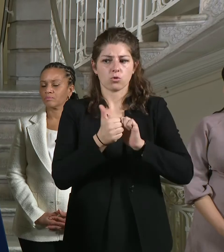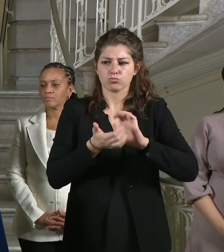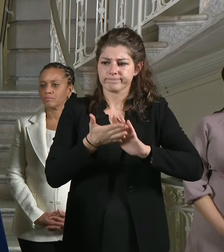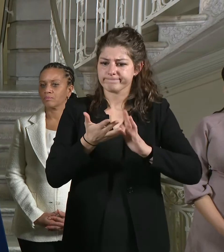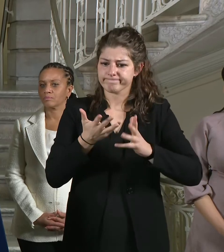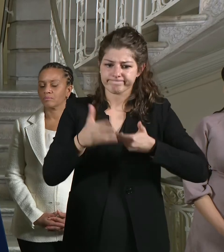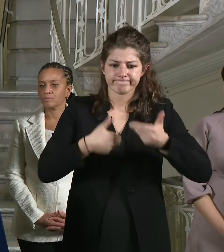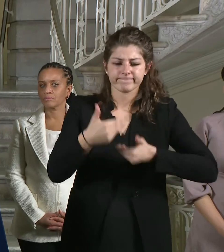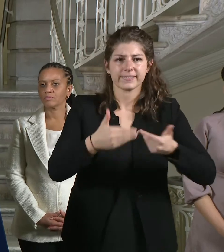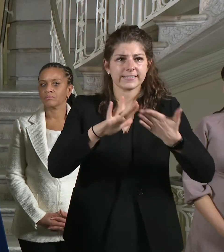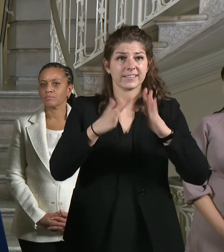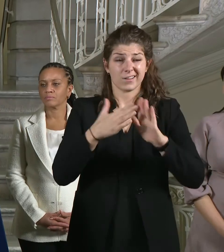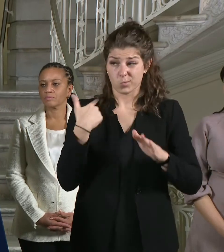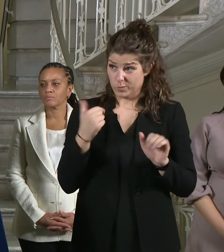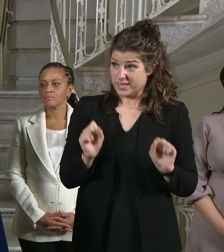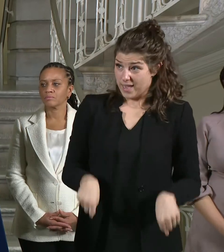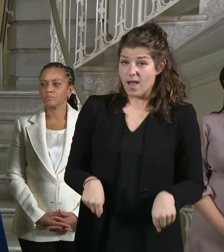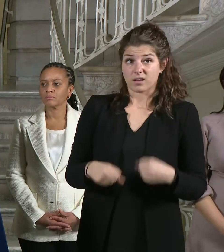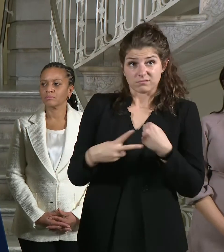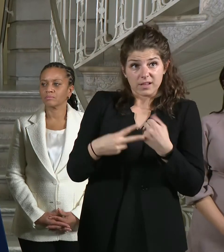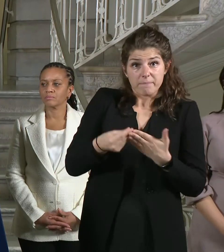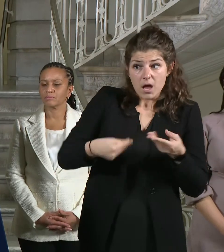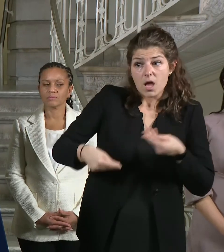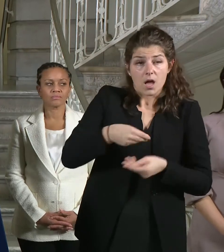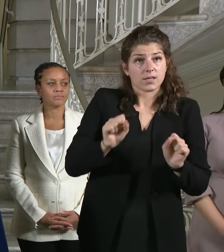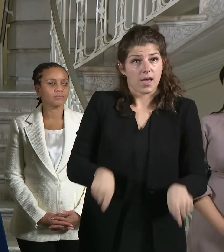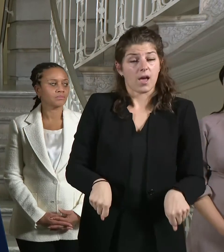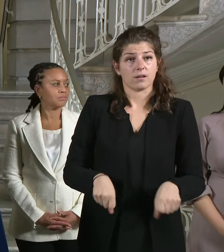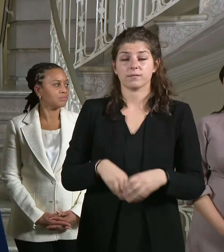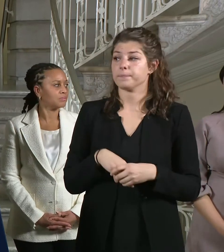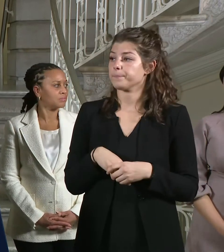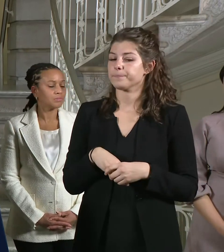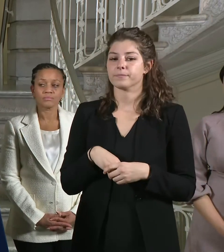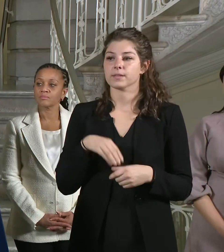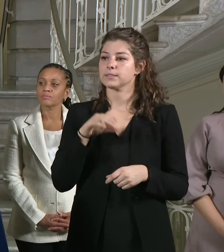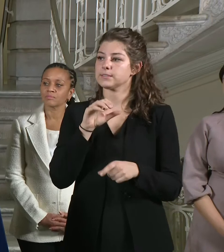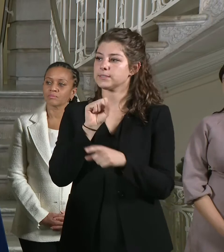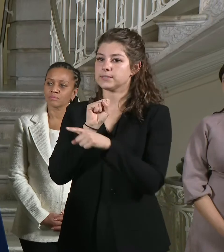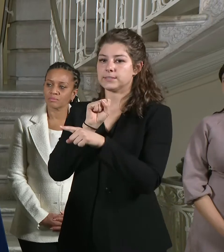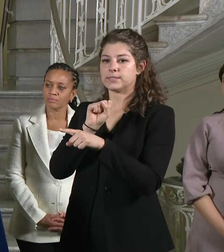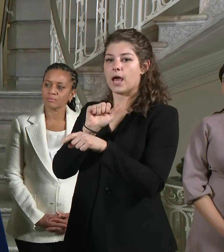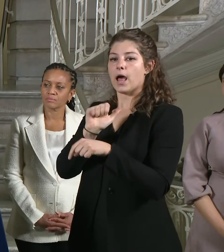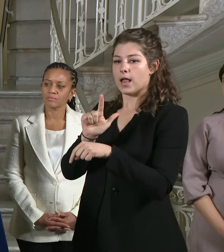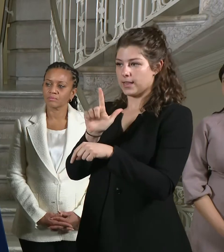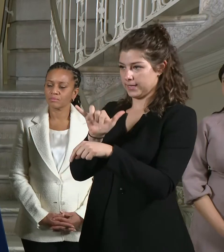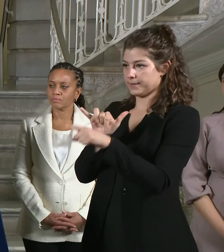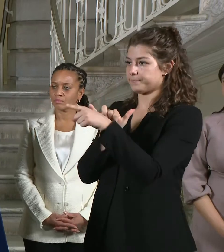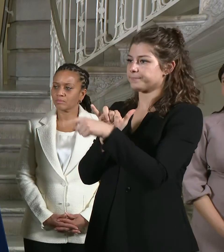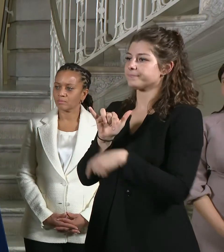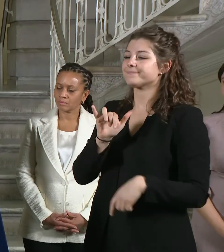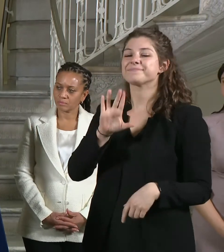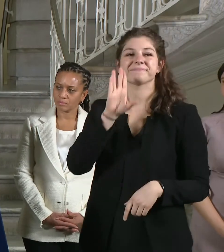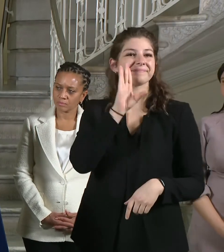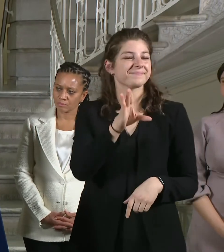HAVE TO SEND A STRONG MESSAGE THAT WE MUST FIND MORE EFFICIENT WAYS AND WE ARE